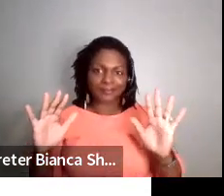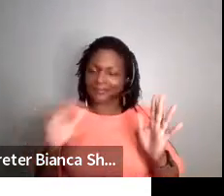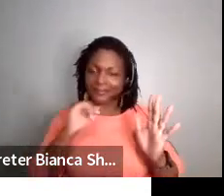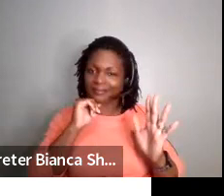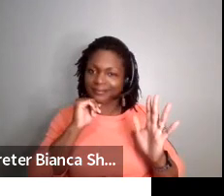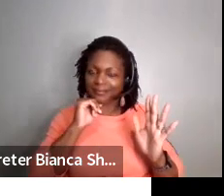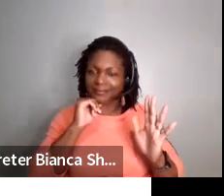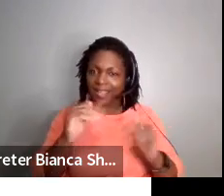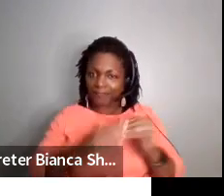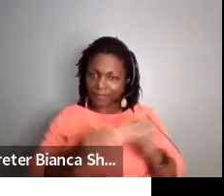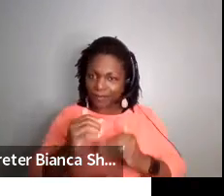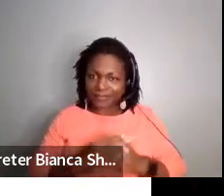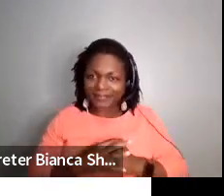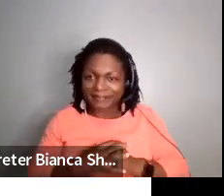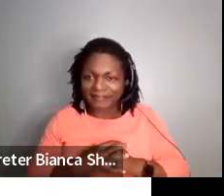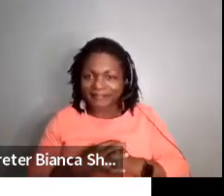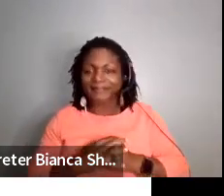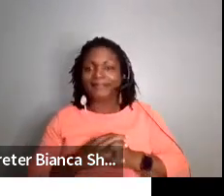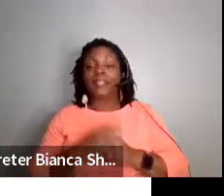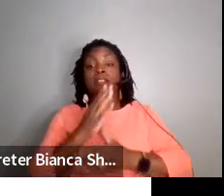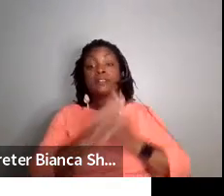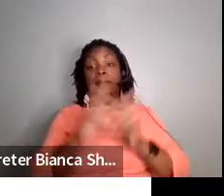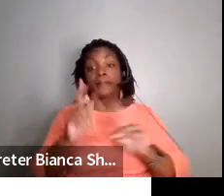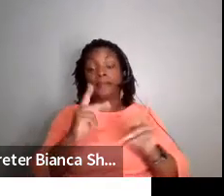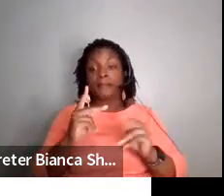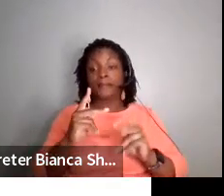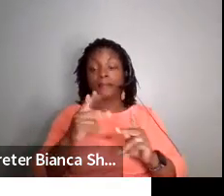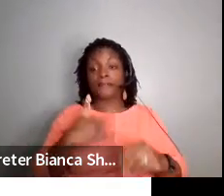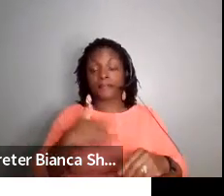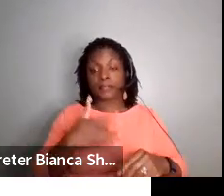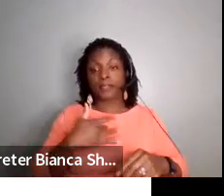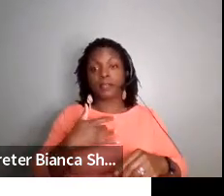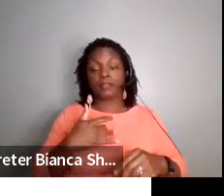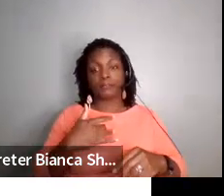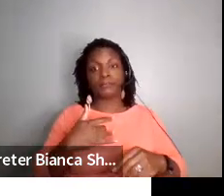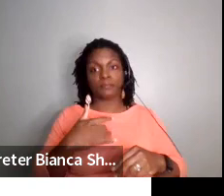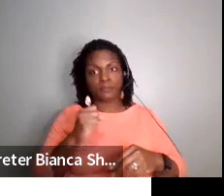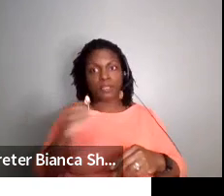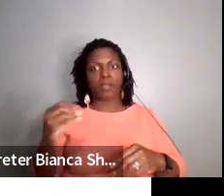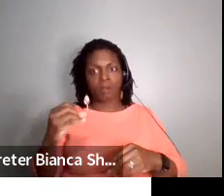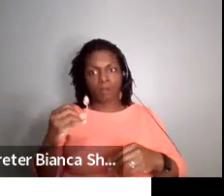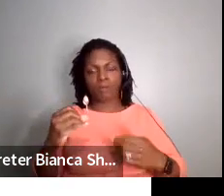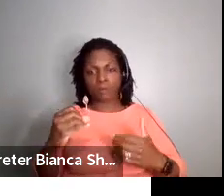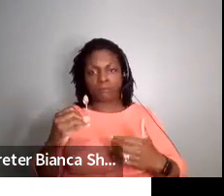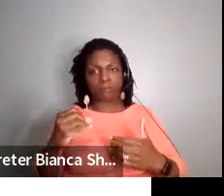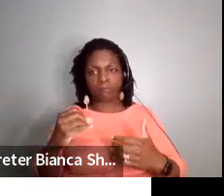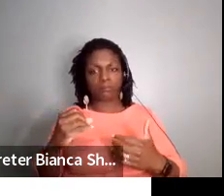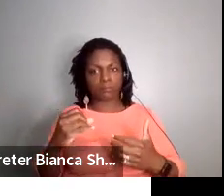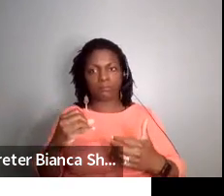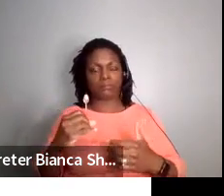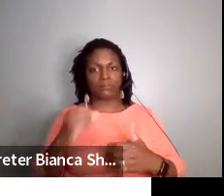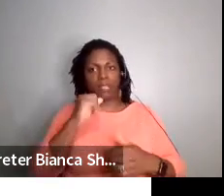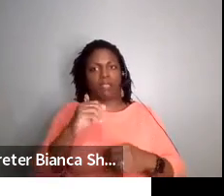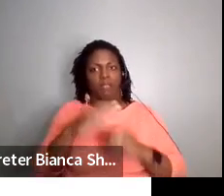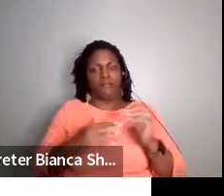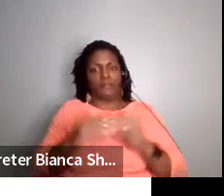Also, some people feel uncomfortable to the extent it abuses the person with a disabilities. So you have.